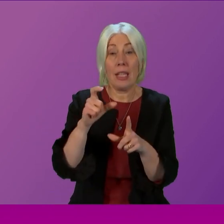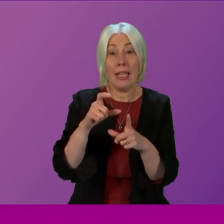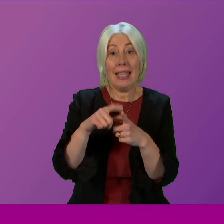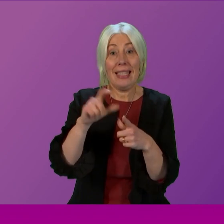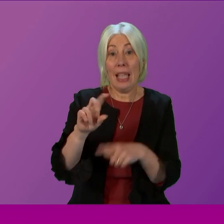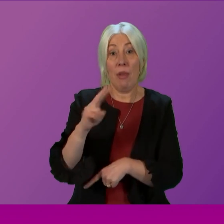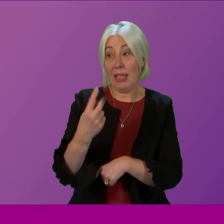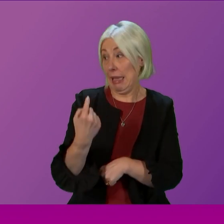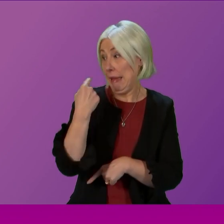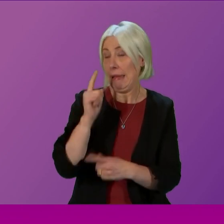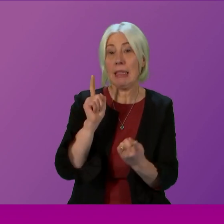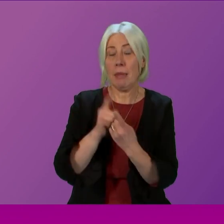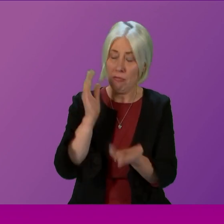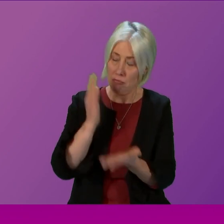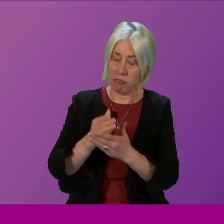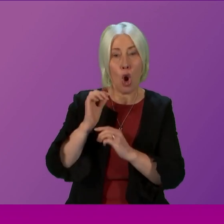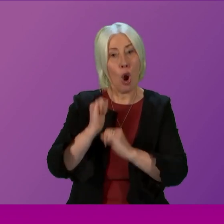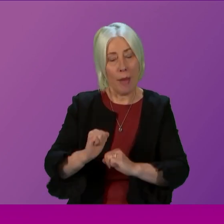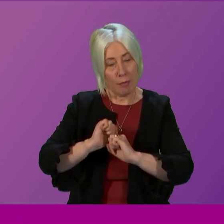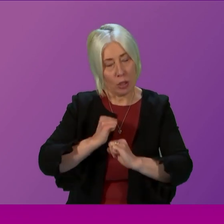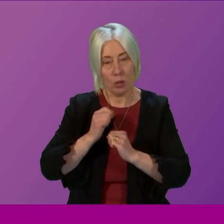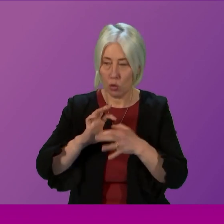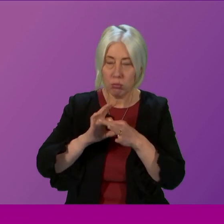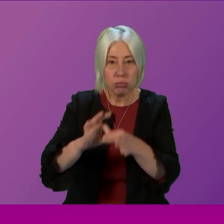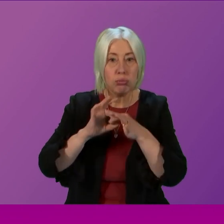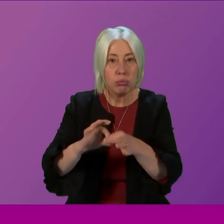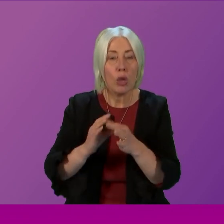discussed a continued commitment to work together in partnership through the Scottish advisory group